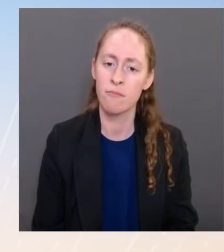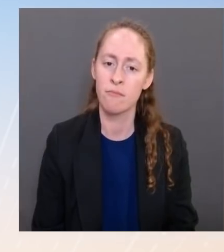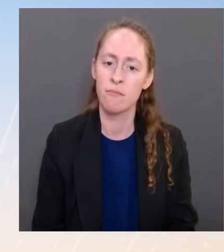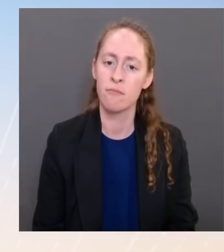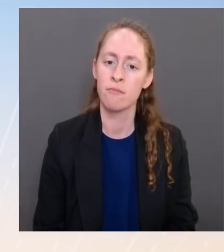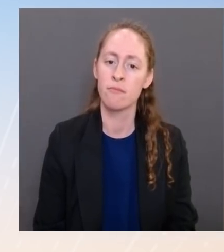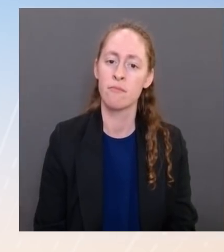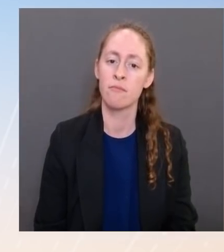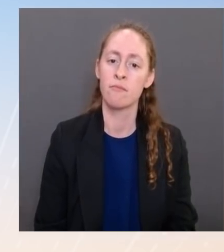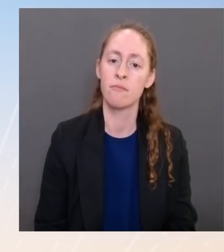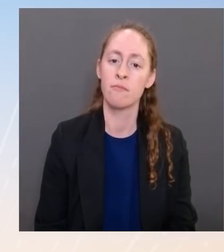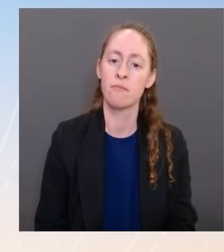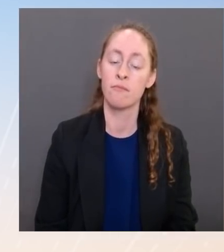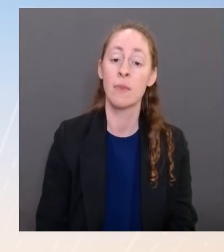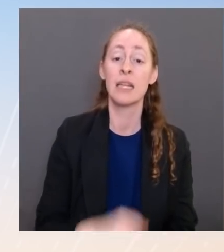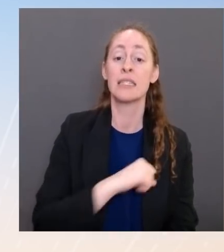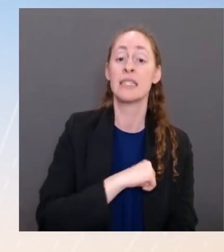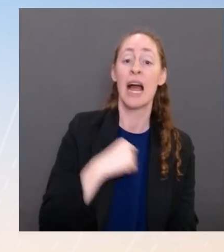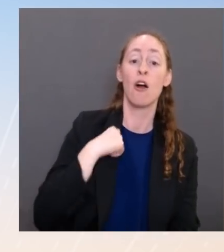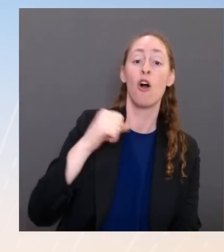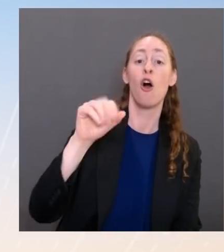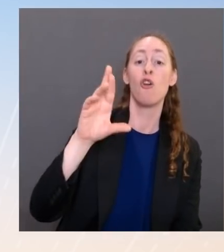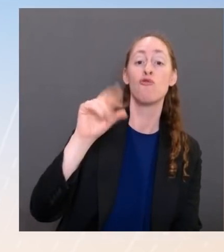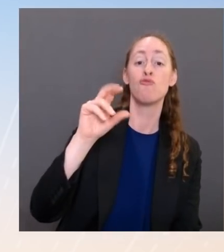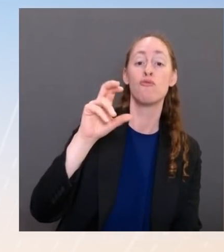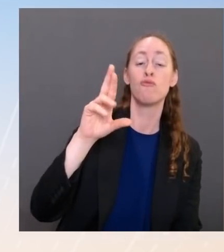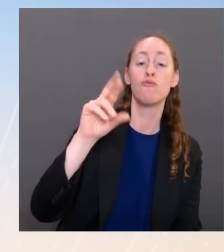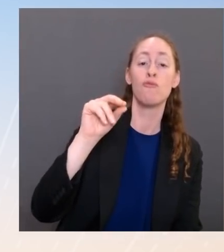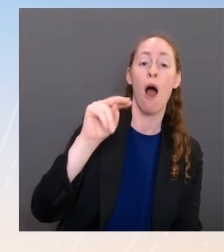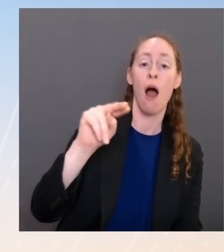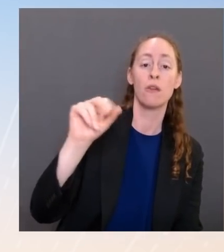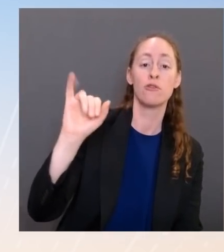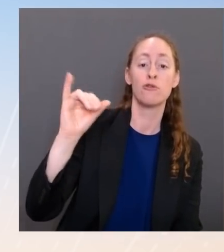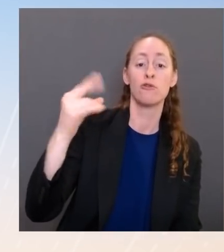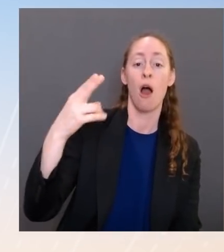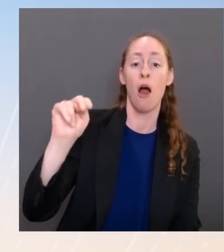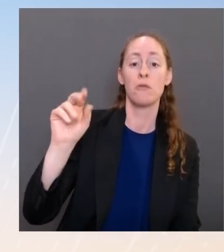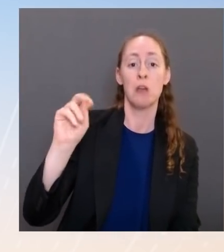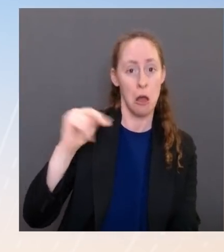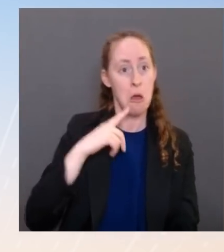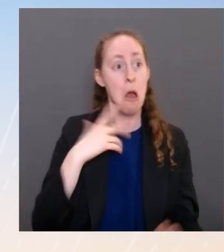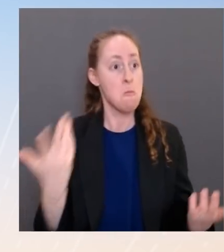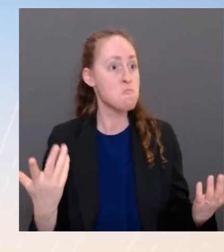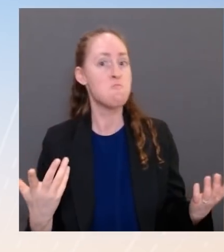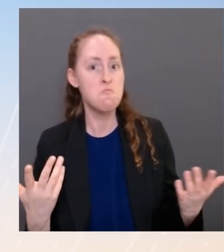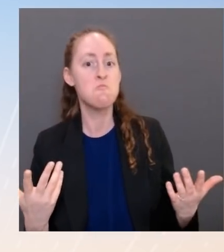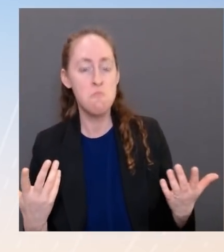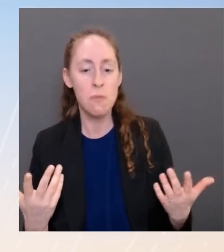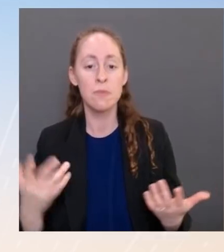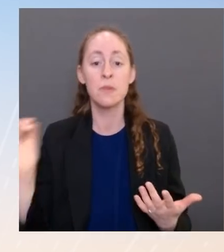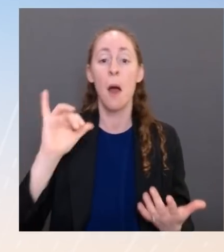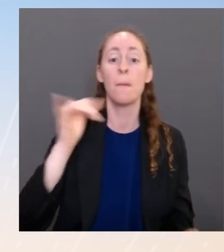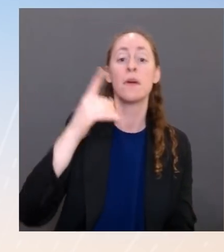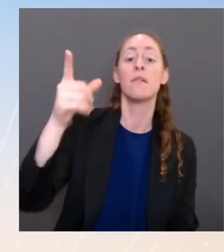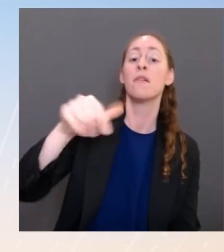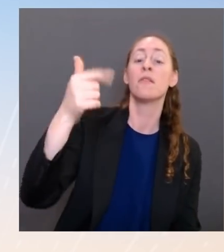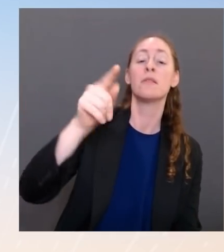Senator Mike Braun has said he was, quote, "glad Rick did it." Senator Tommy Tuberville said he was, quote, "on board" with the Congressional GOP plan.